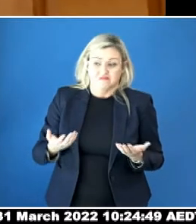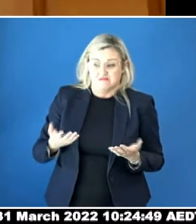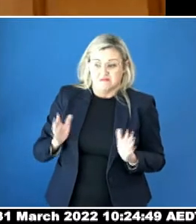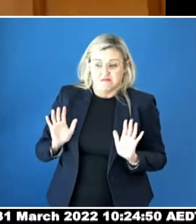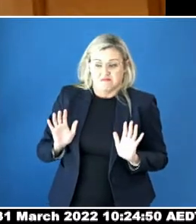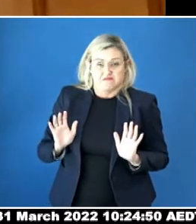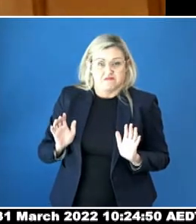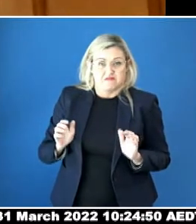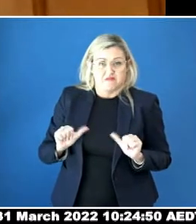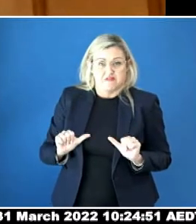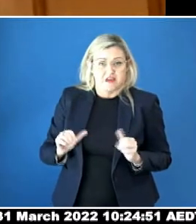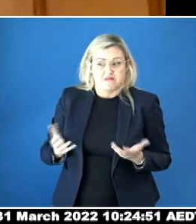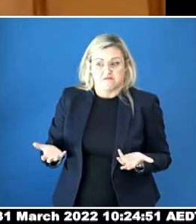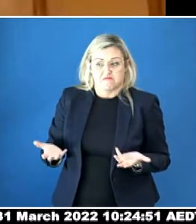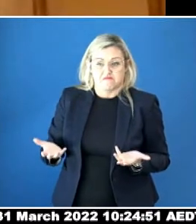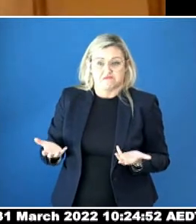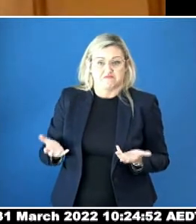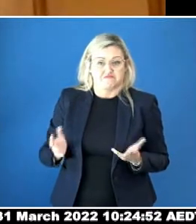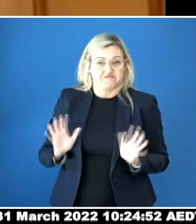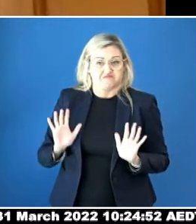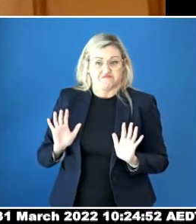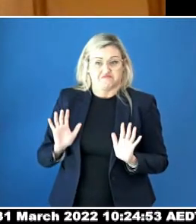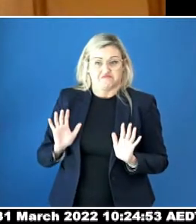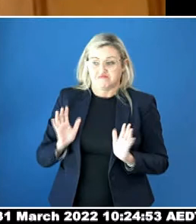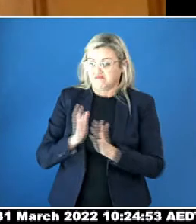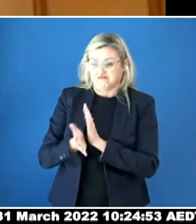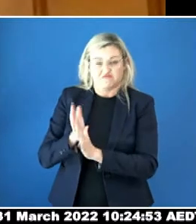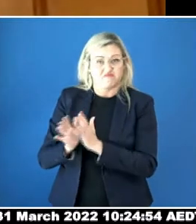But since then, nothing. No one take it further.